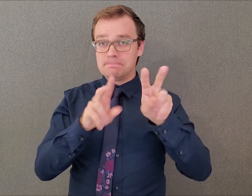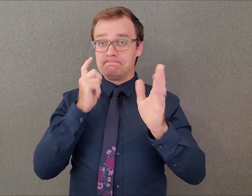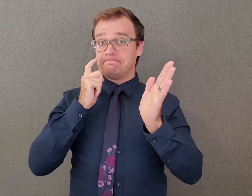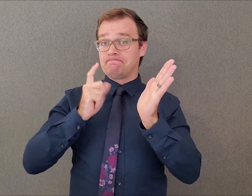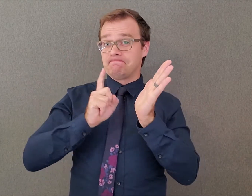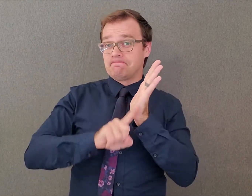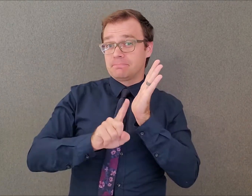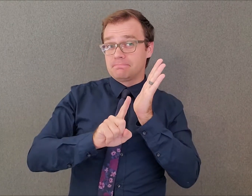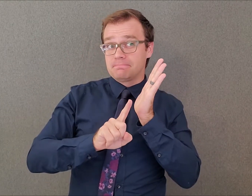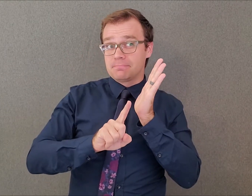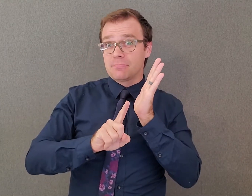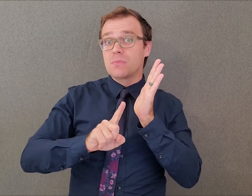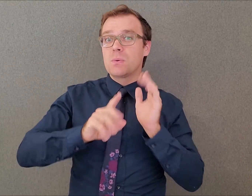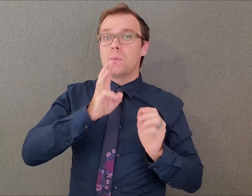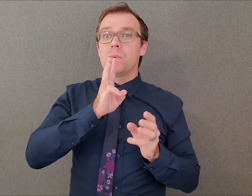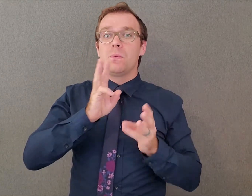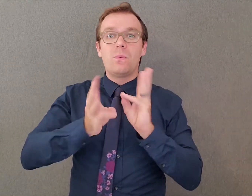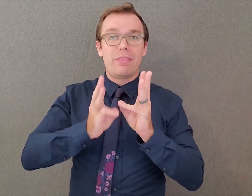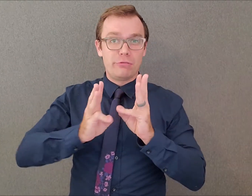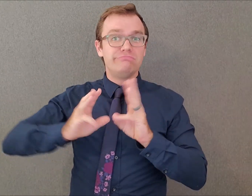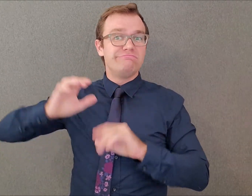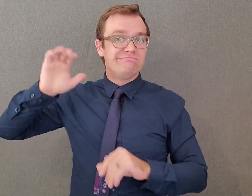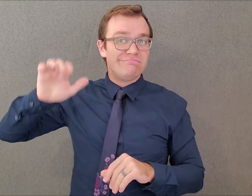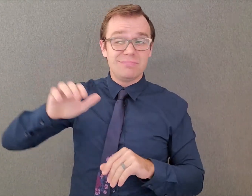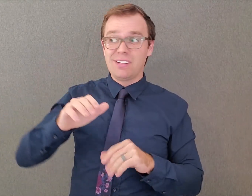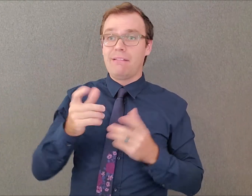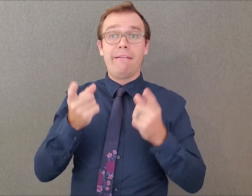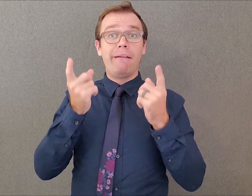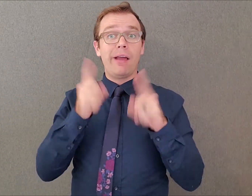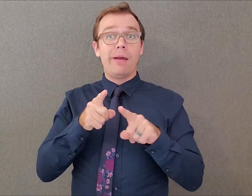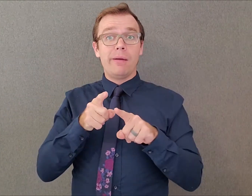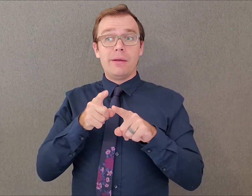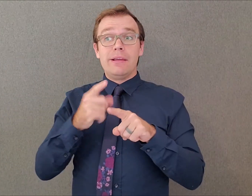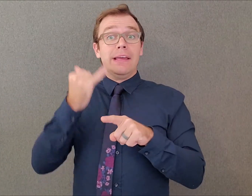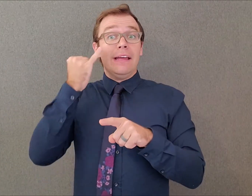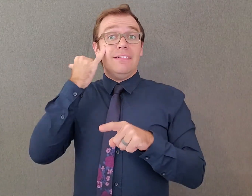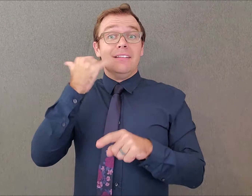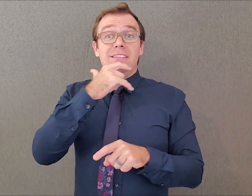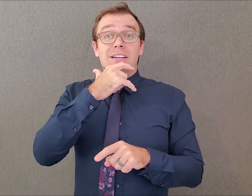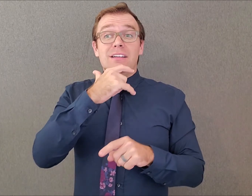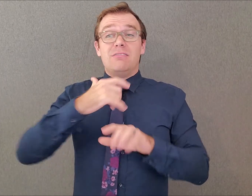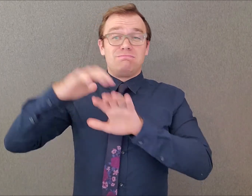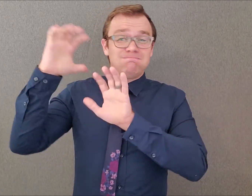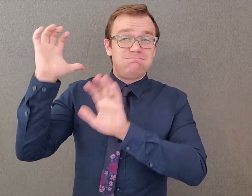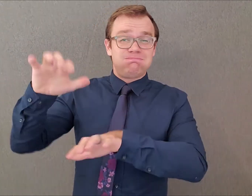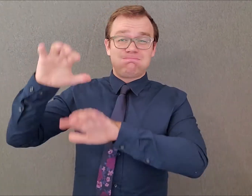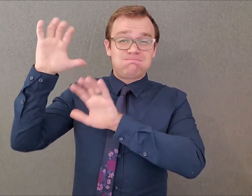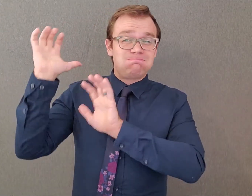Be aware of weather conditions, and remember that short bursts of rain, particularly after long periods